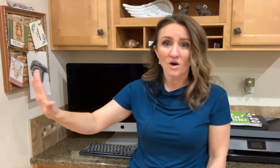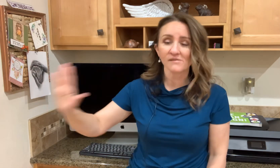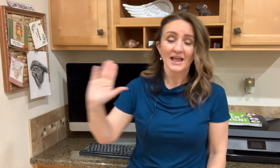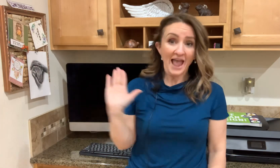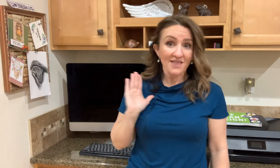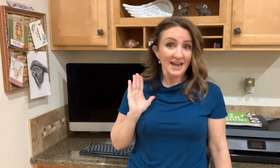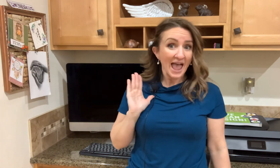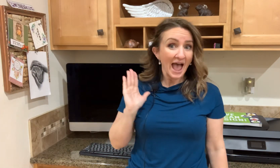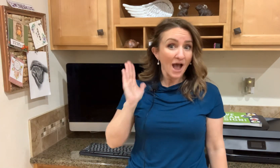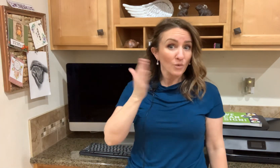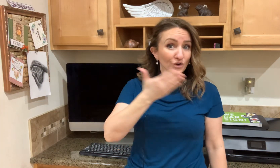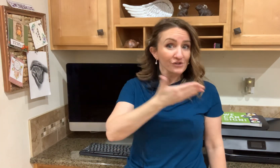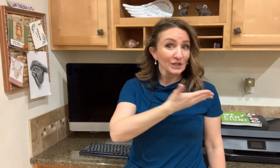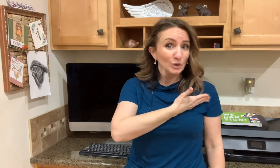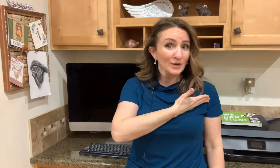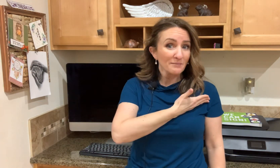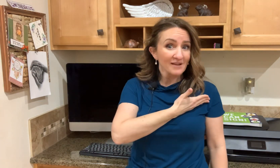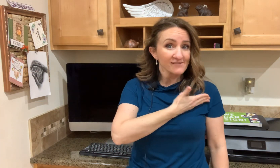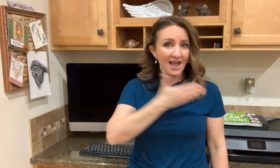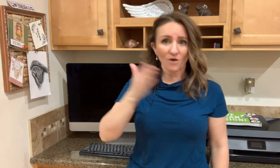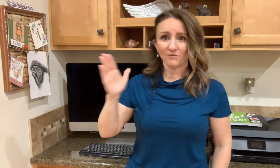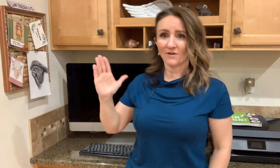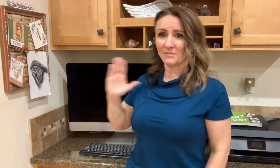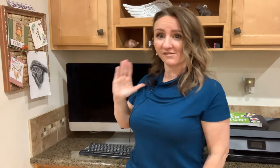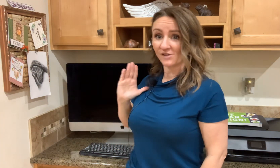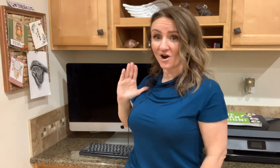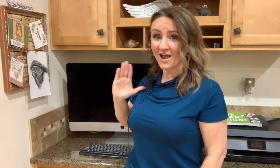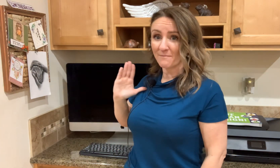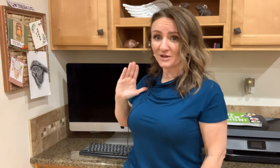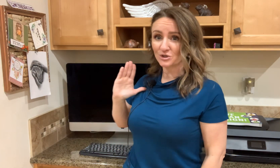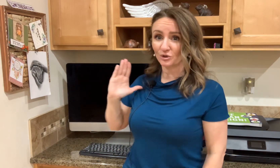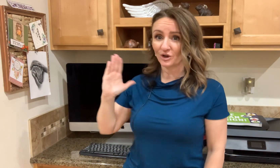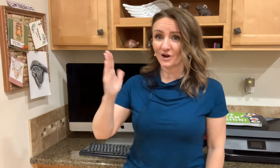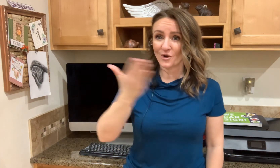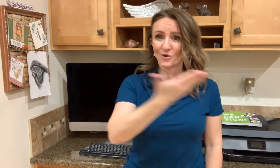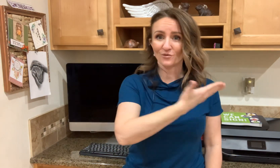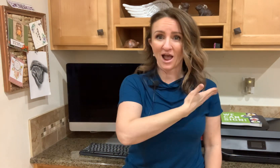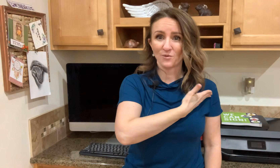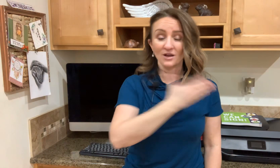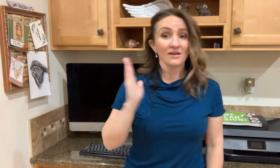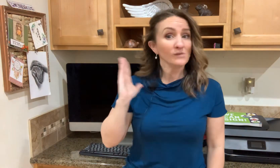and then "ours", including myself, I'm going to start at my shoulder and go around so